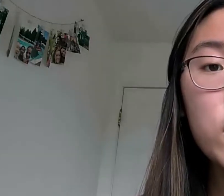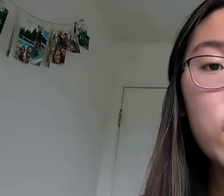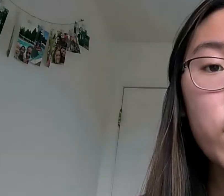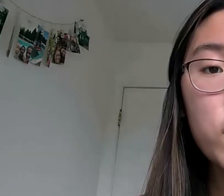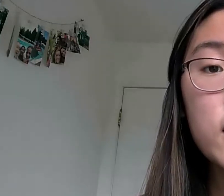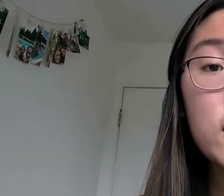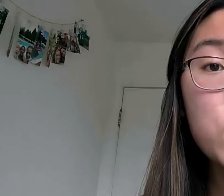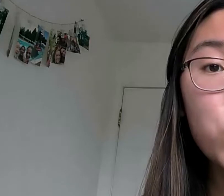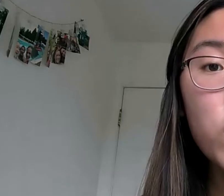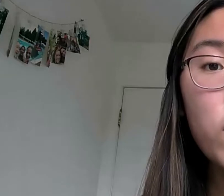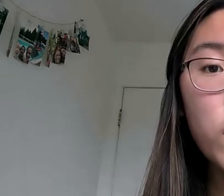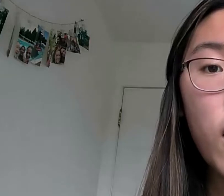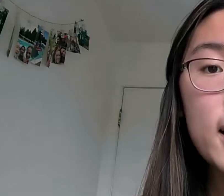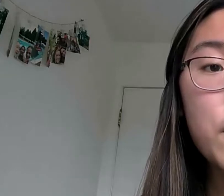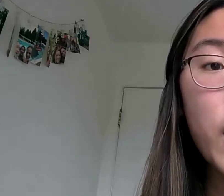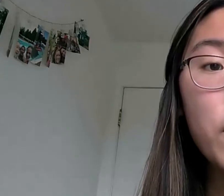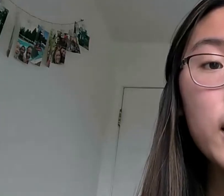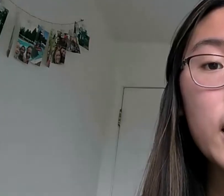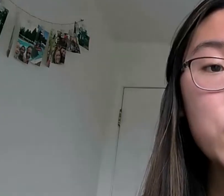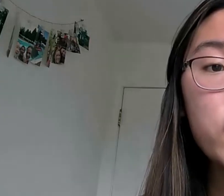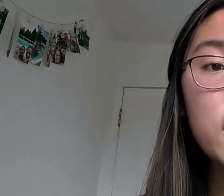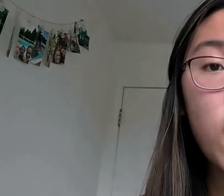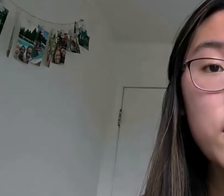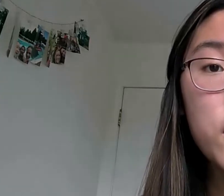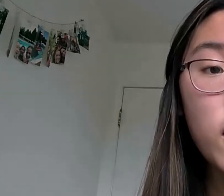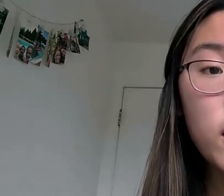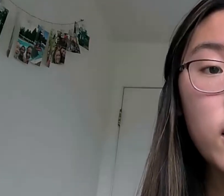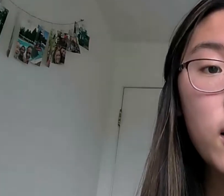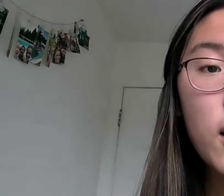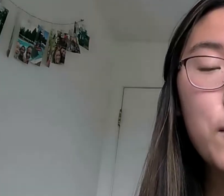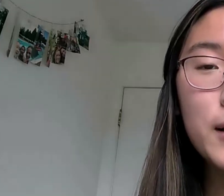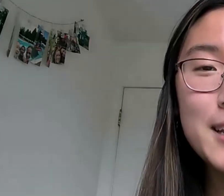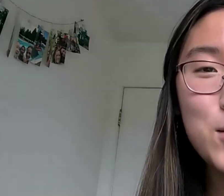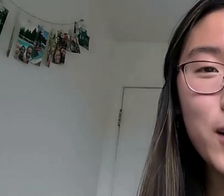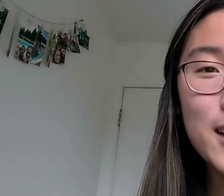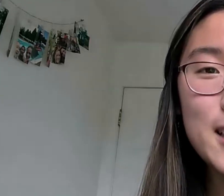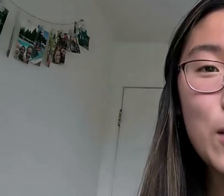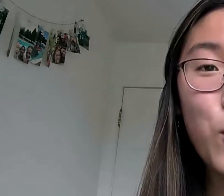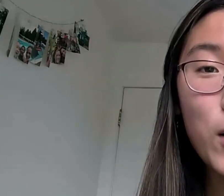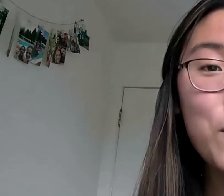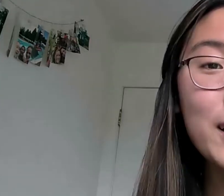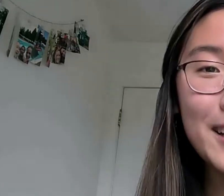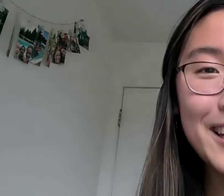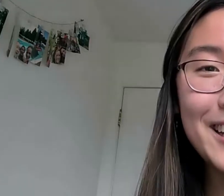university school of law as a public interest law scholar please join us in welcoming lydia